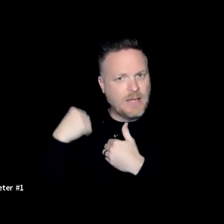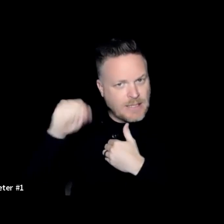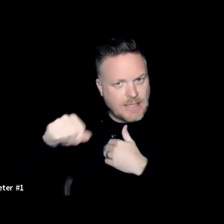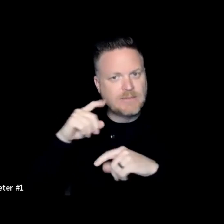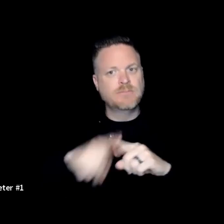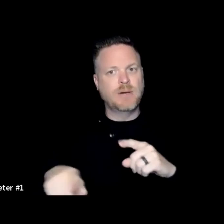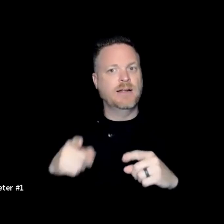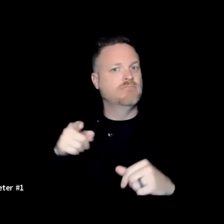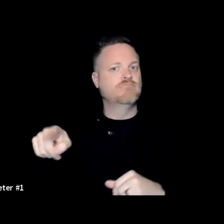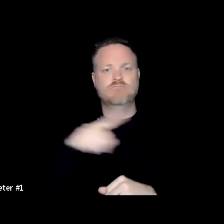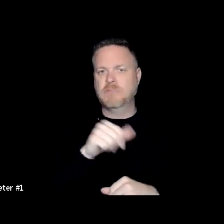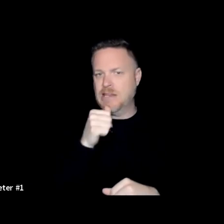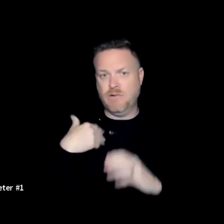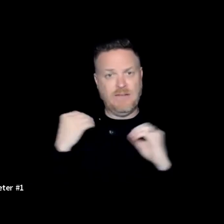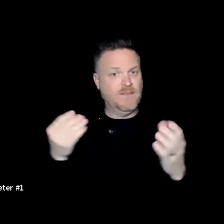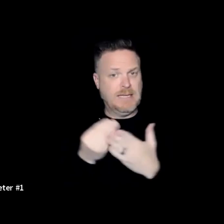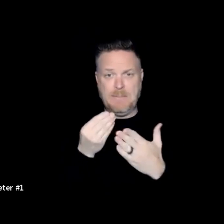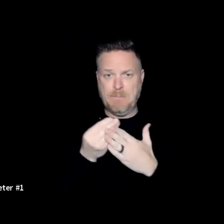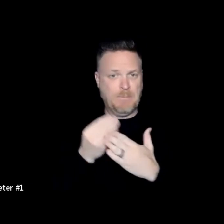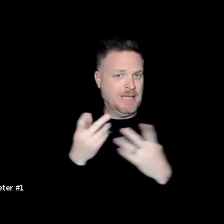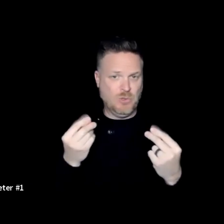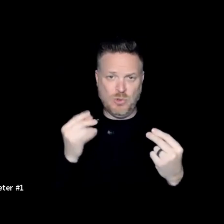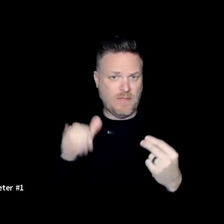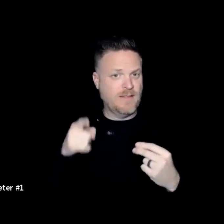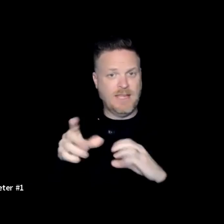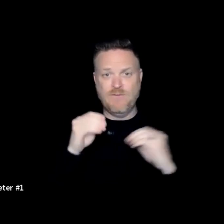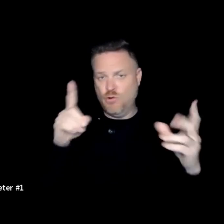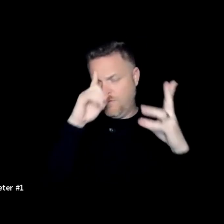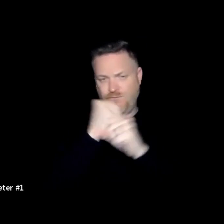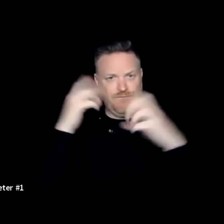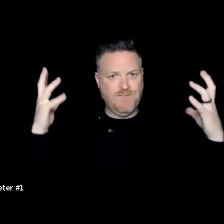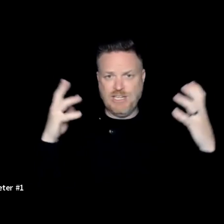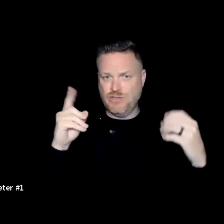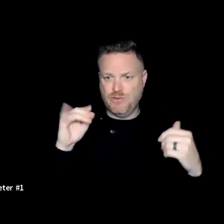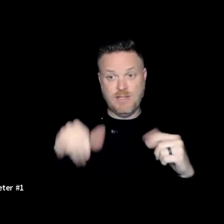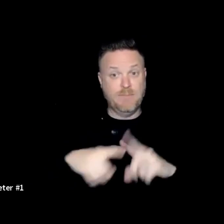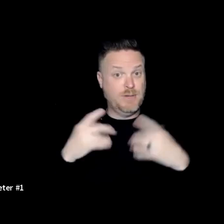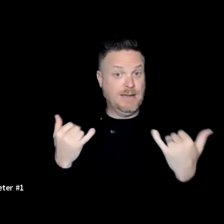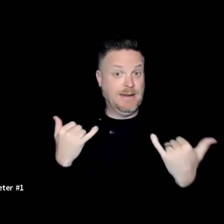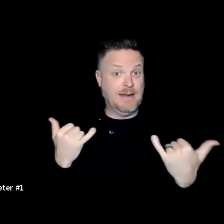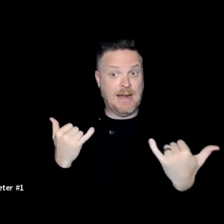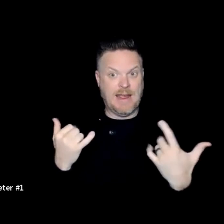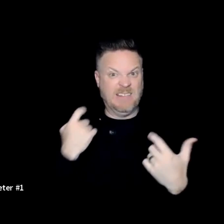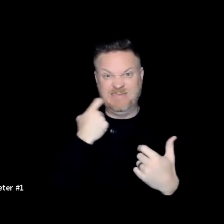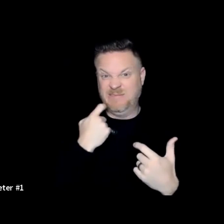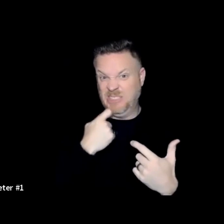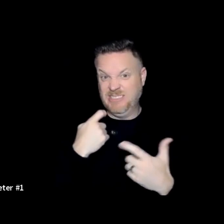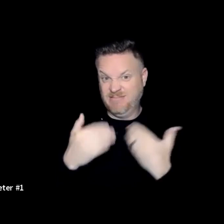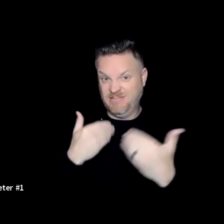They don't have any money to do that or vision. Coming off of Covid, they are very stretched.